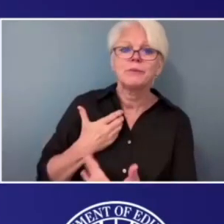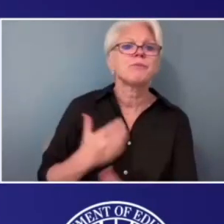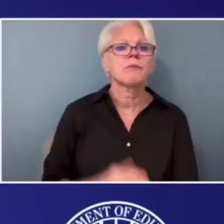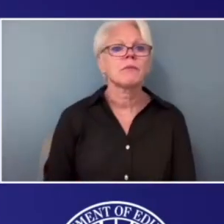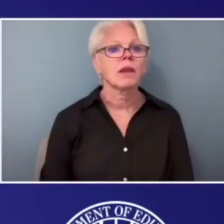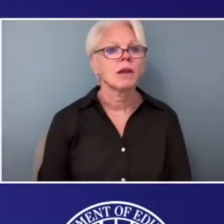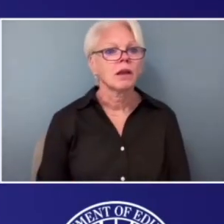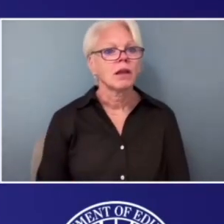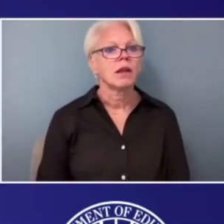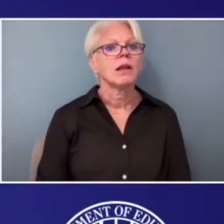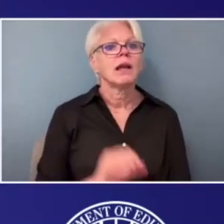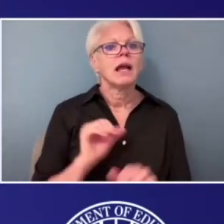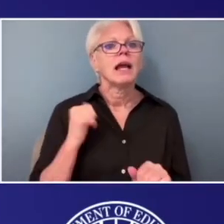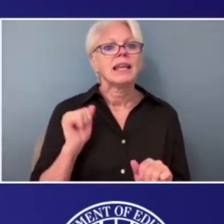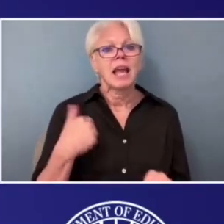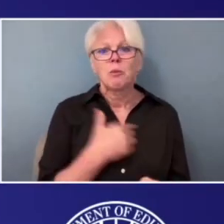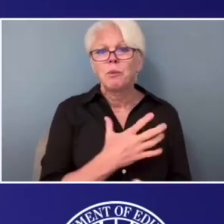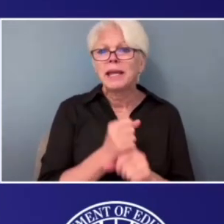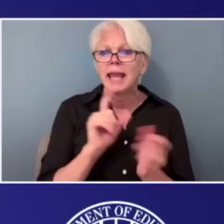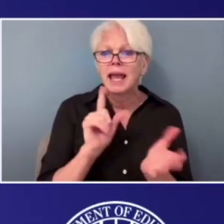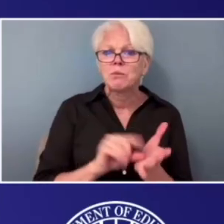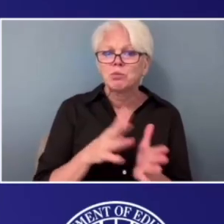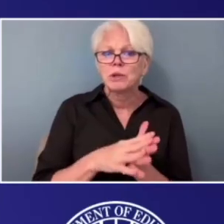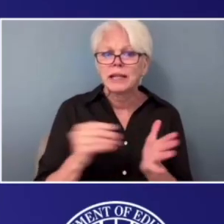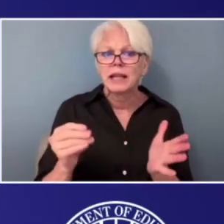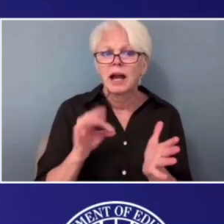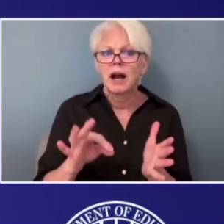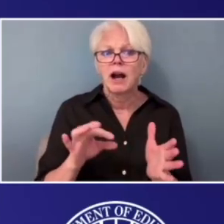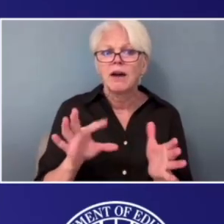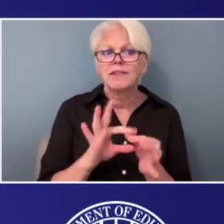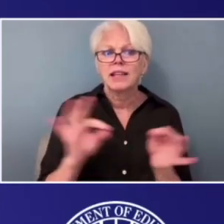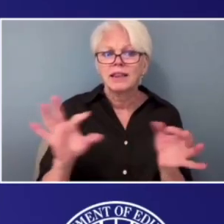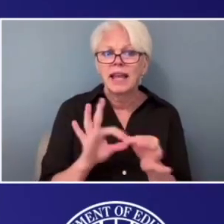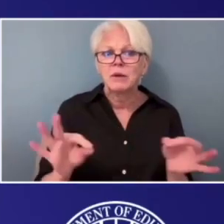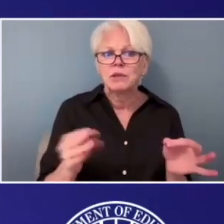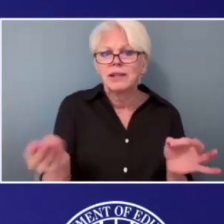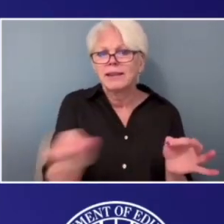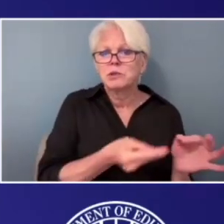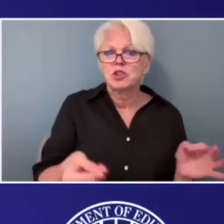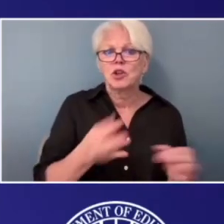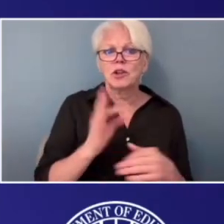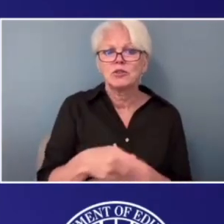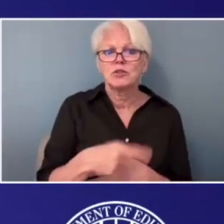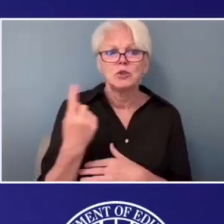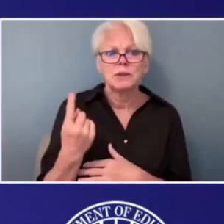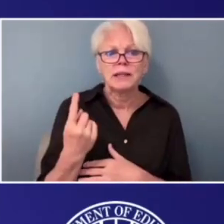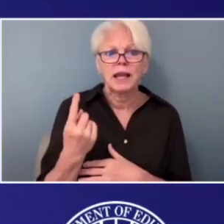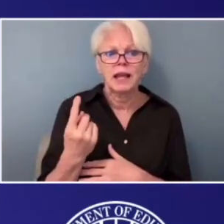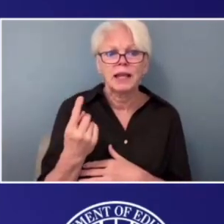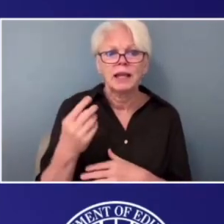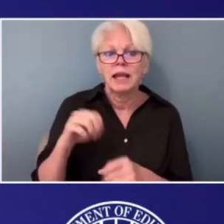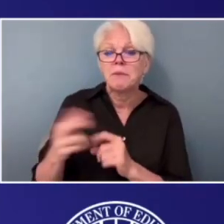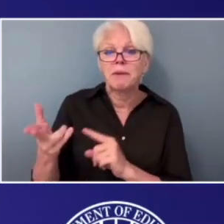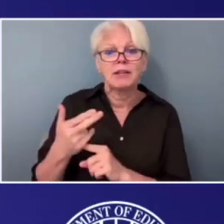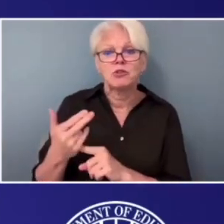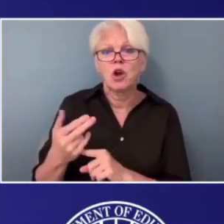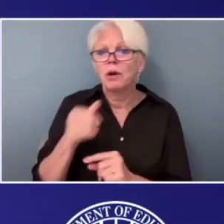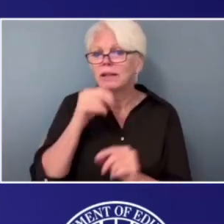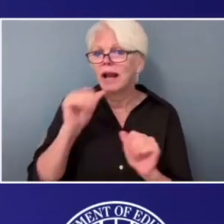Can we get printed copies of the language that was circulated today? At my hotel, I didn't have the ability to print it before we left.